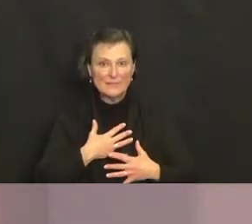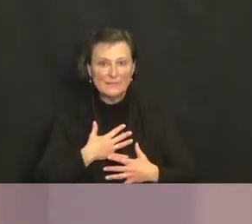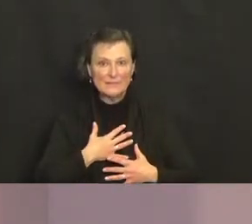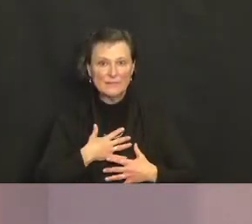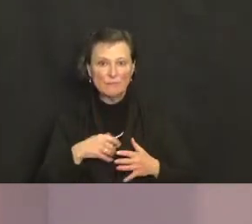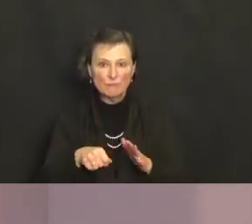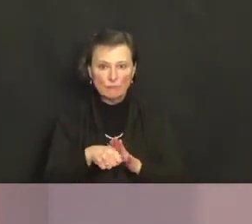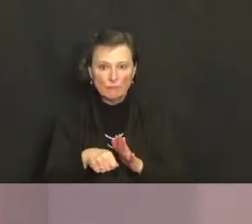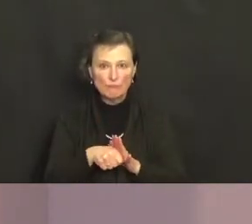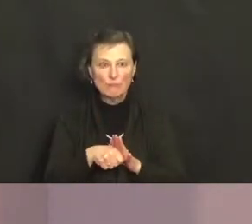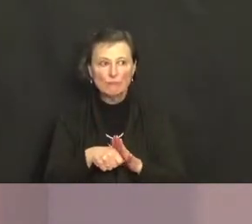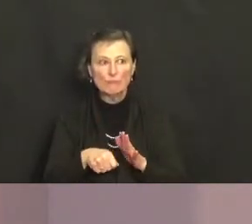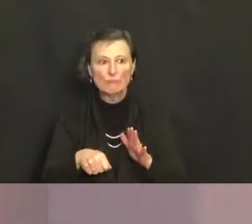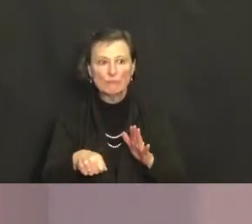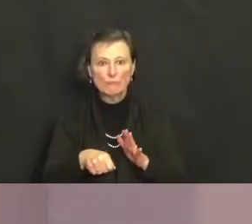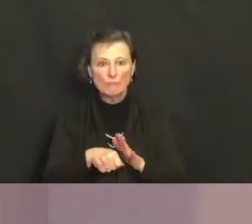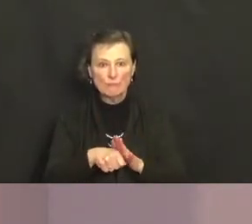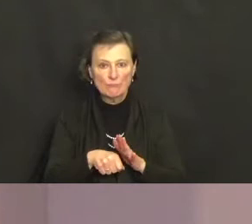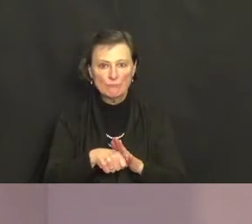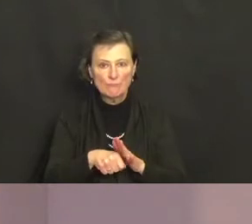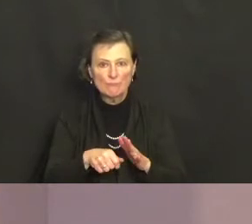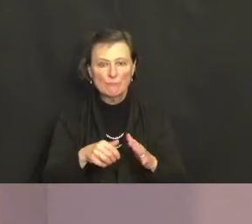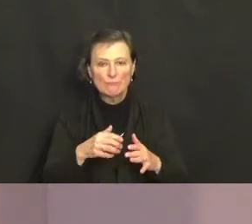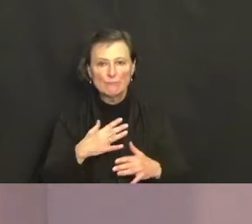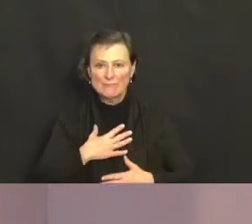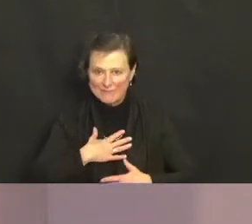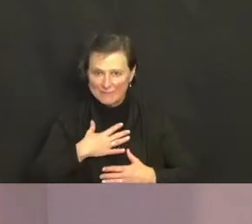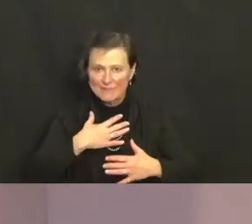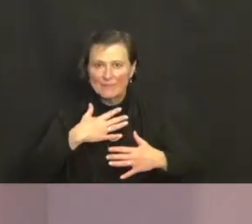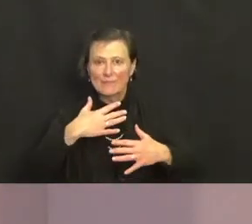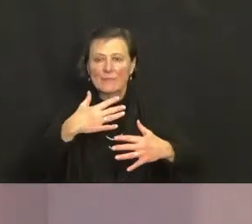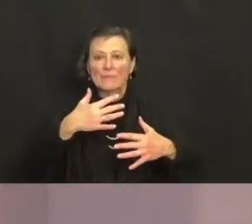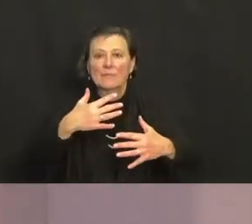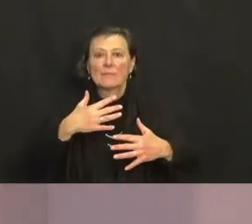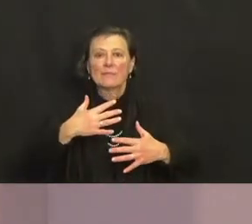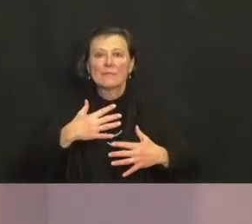Maybe another one too.